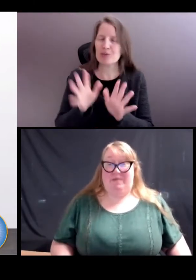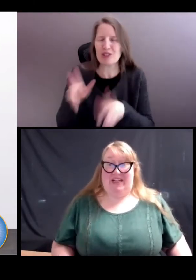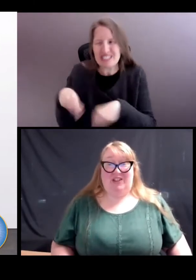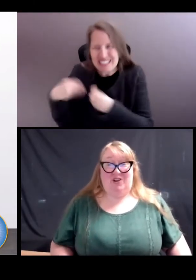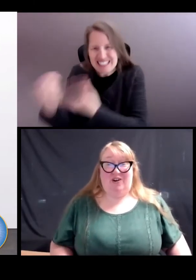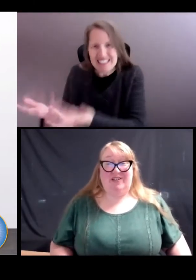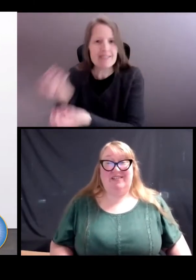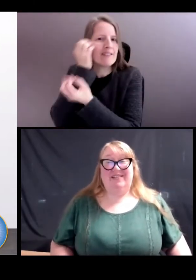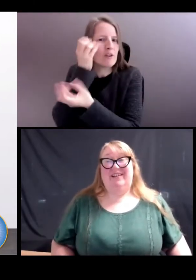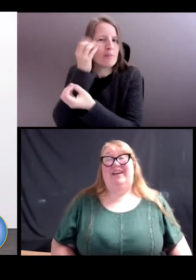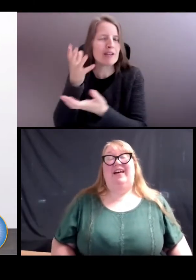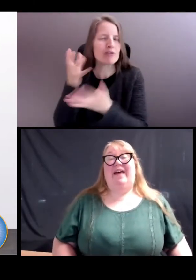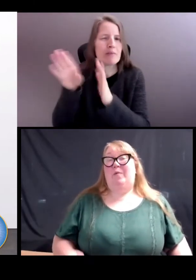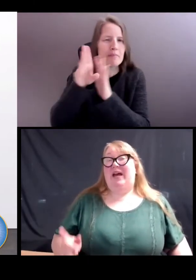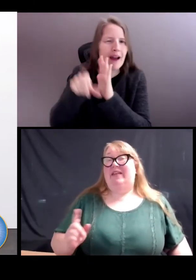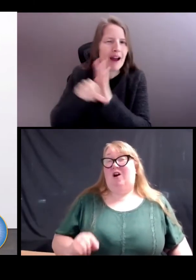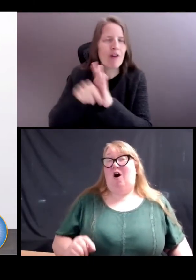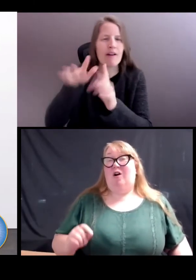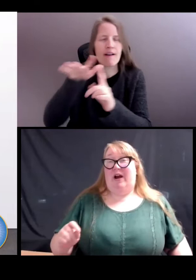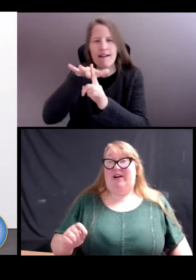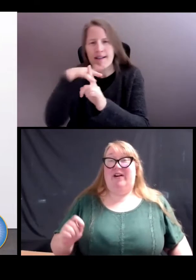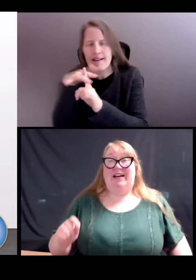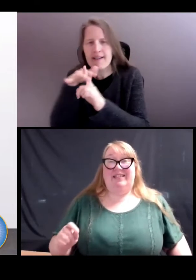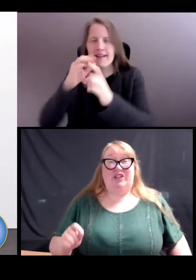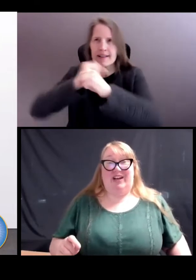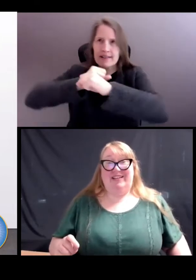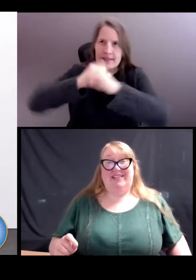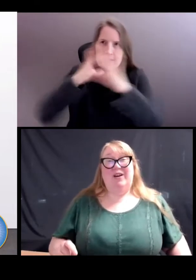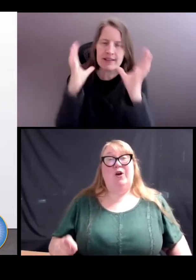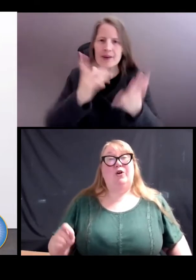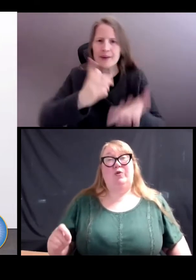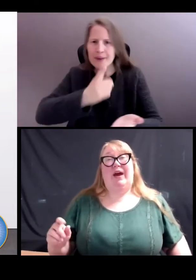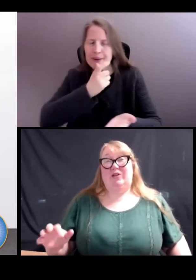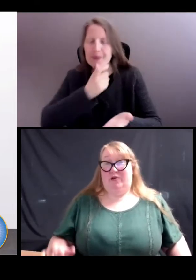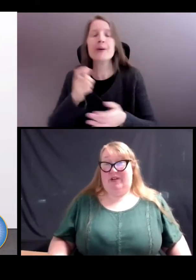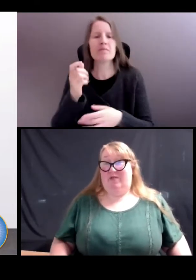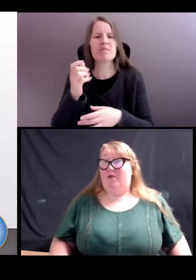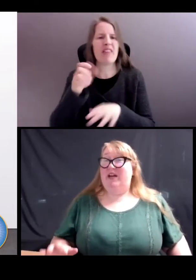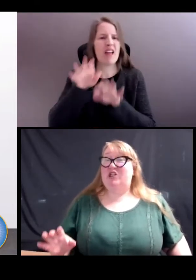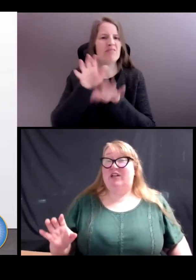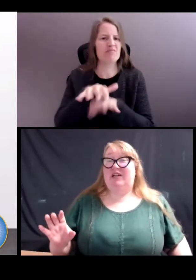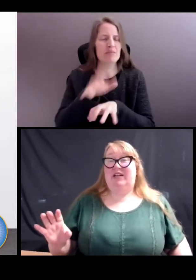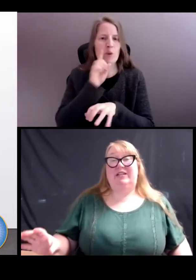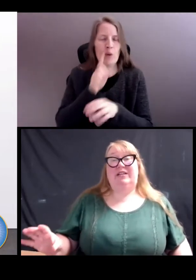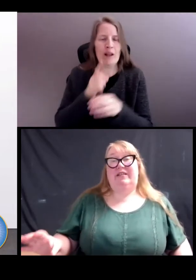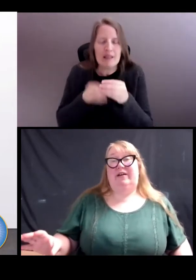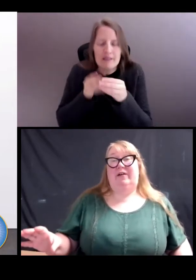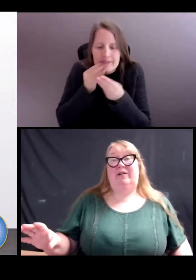meeting starts That way the CART writer has a chance to enter the information into their